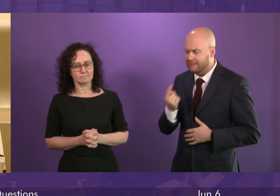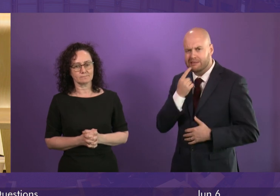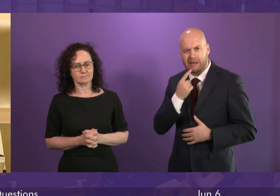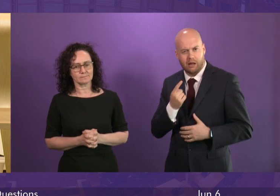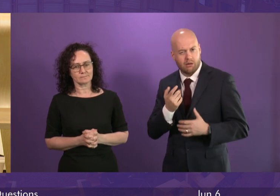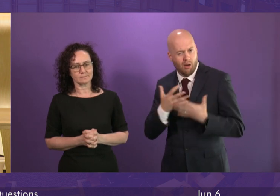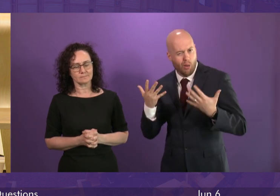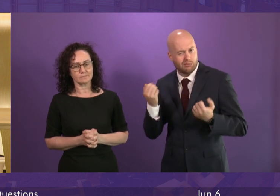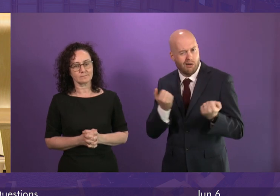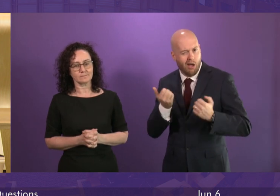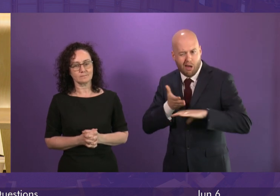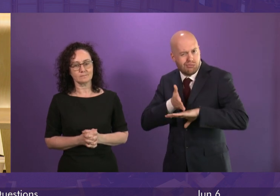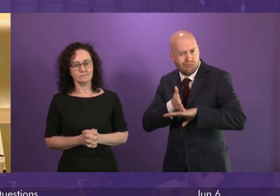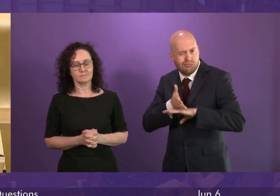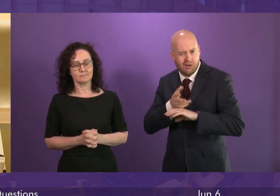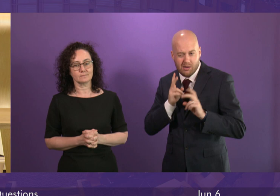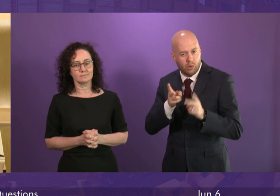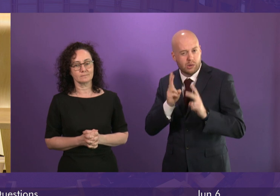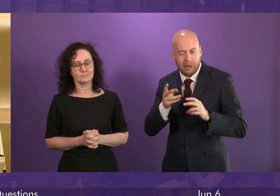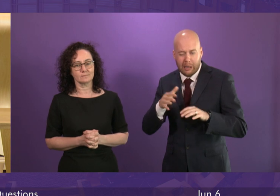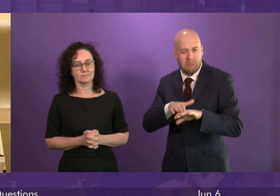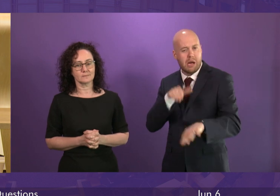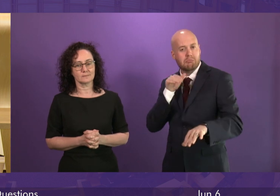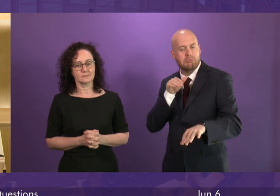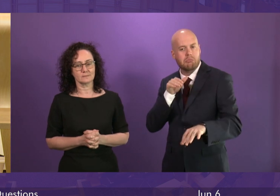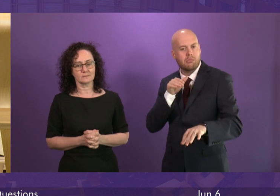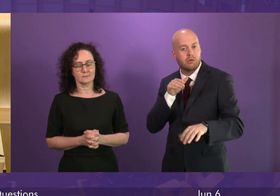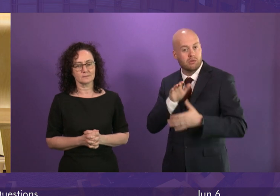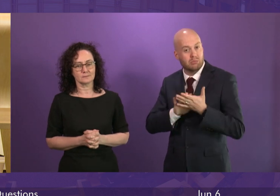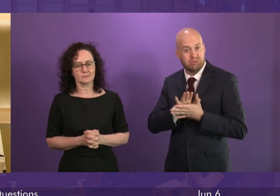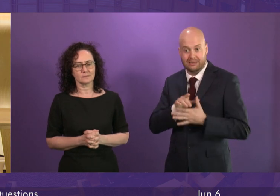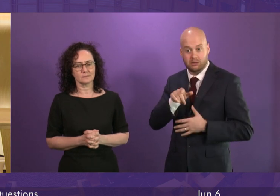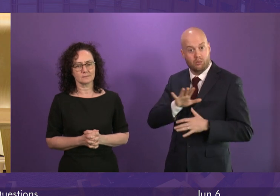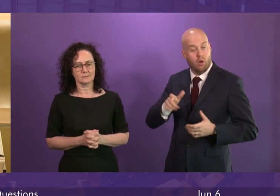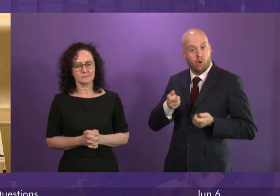but the current plans will do nothing to control the volume of traffic that uses the roads.